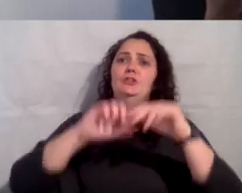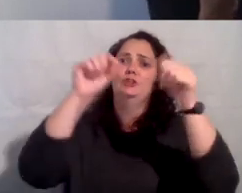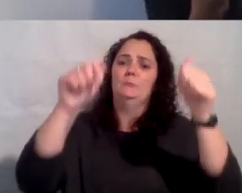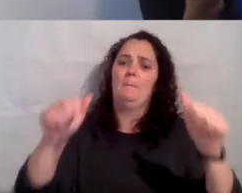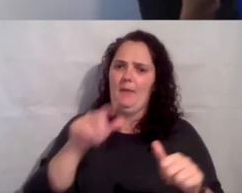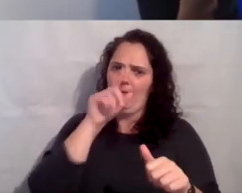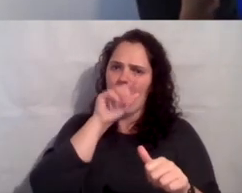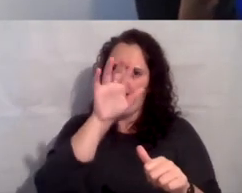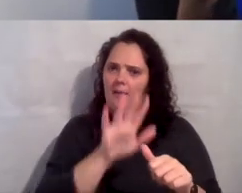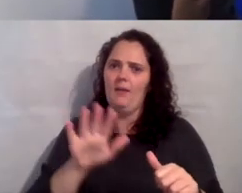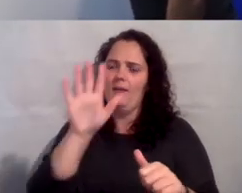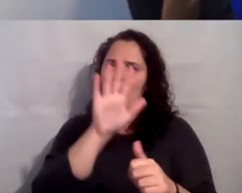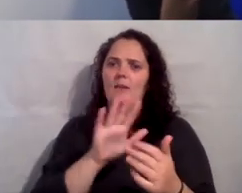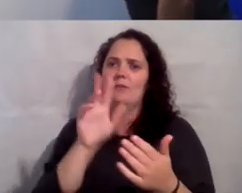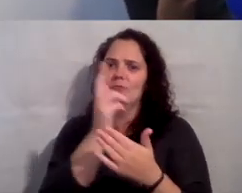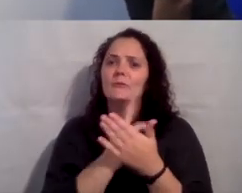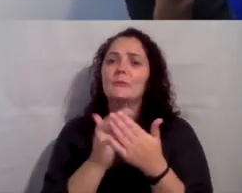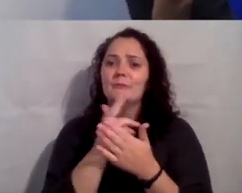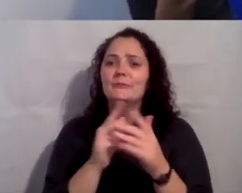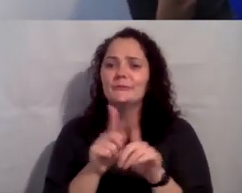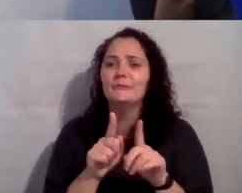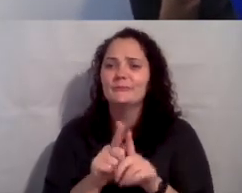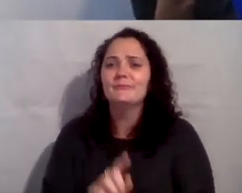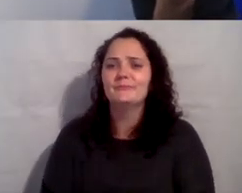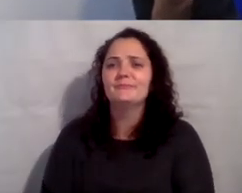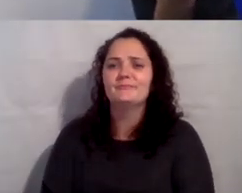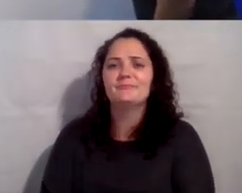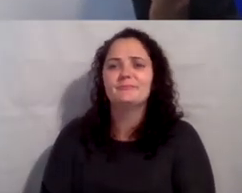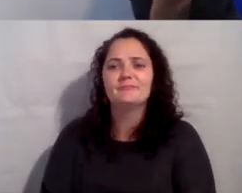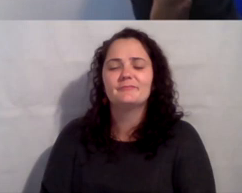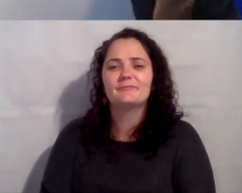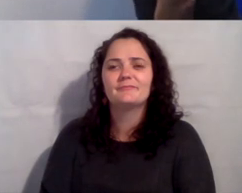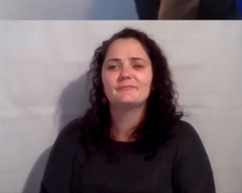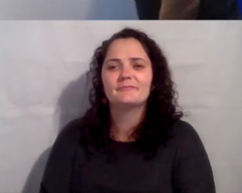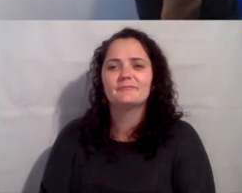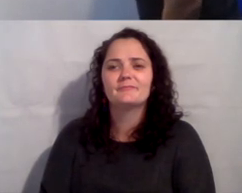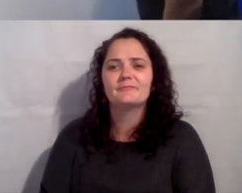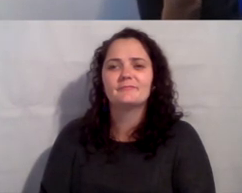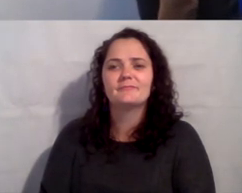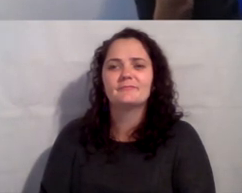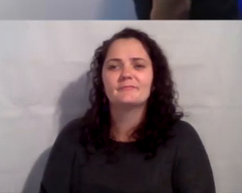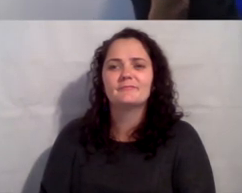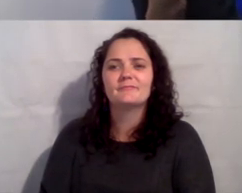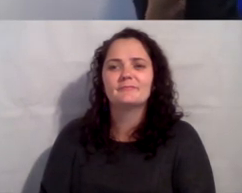just on the outside.